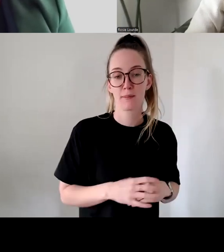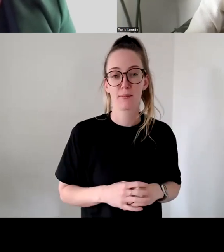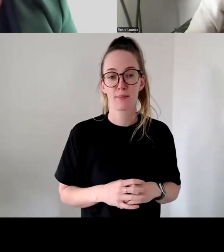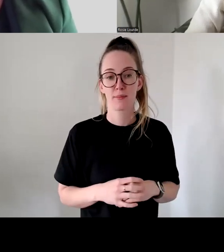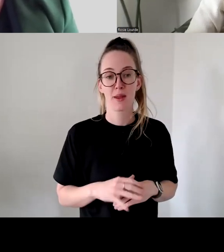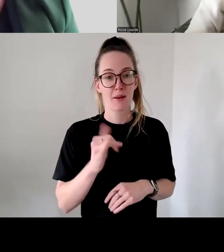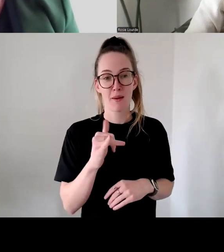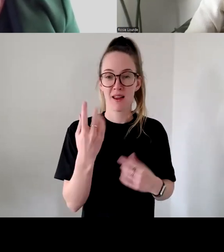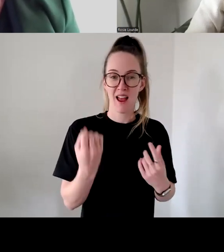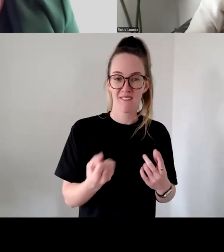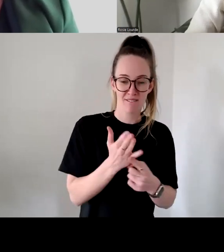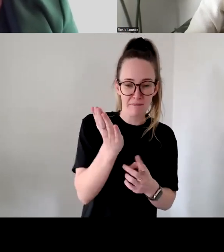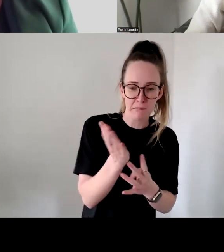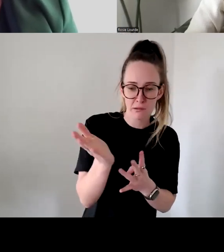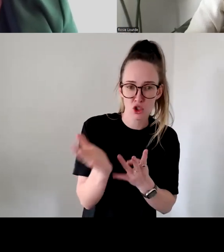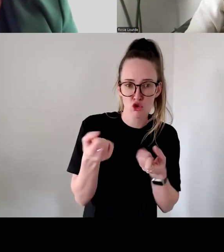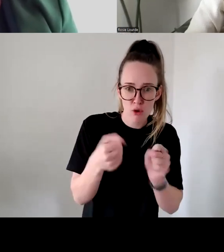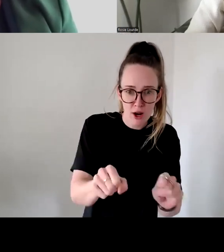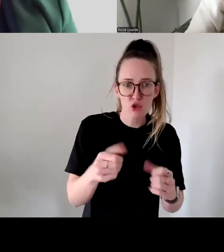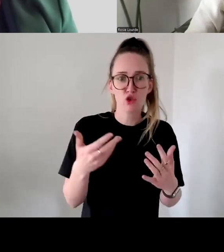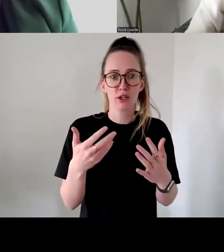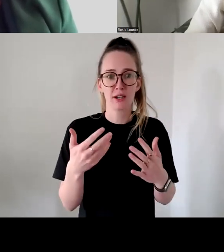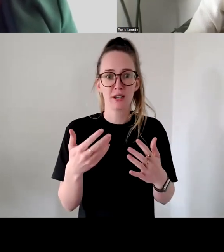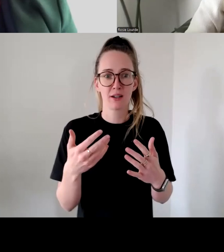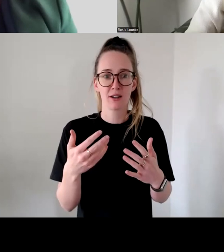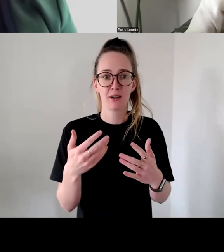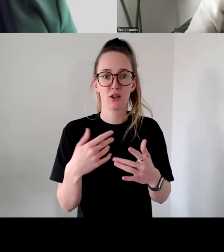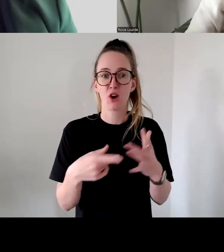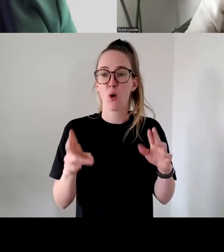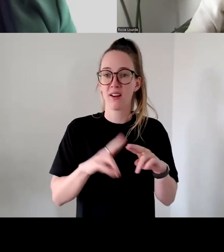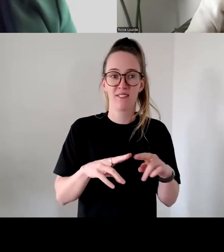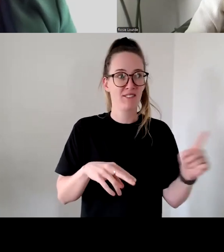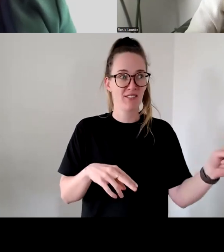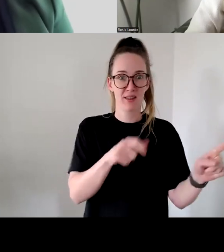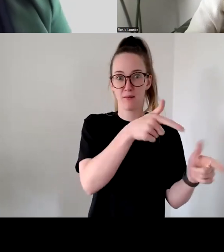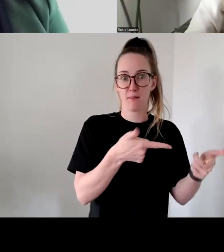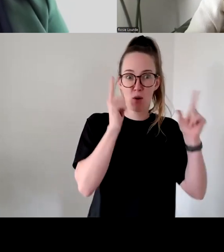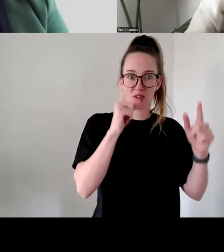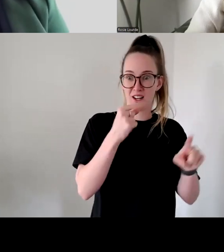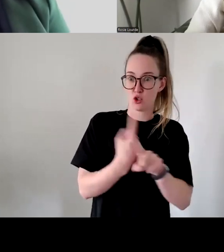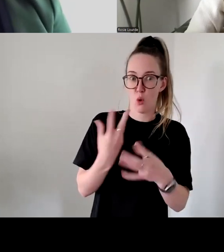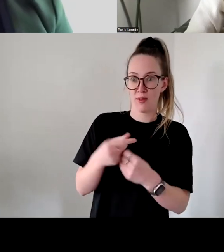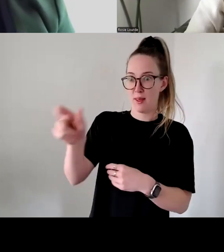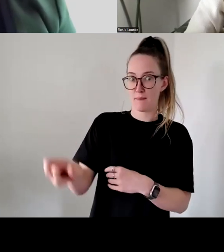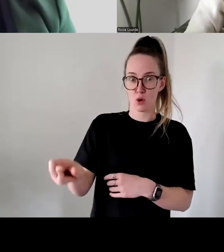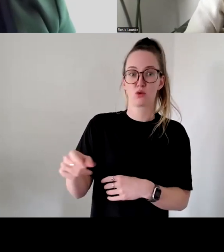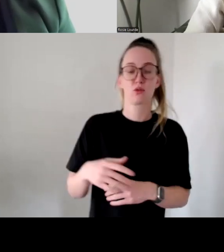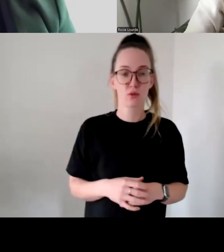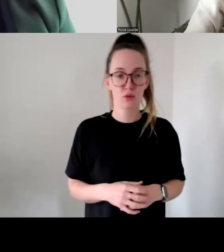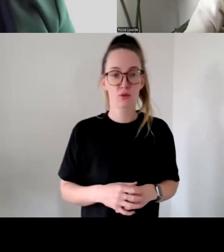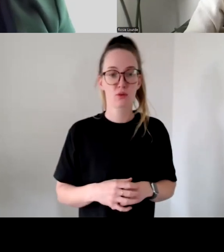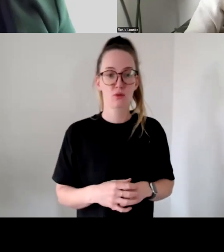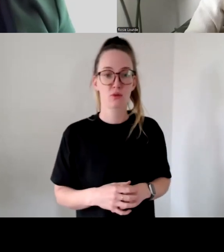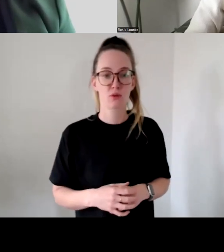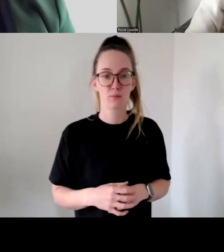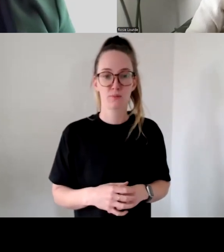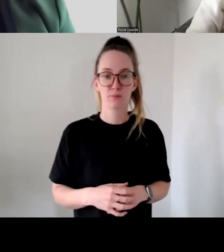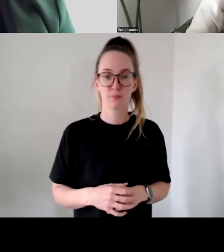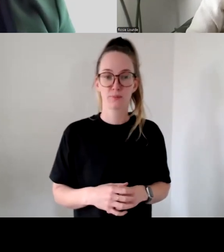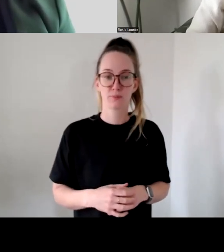it might be that someone is spoken to. But we are now in a world where, fortunately,